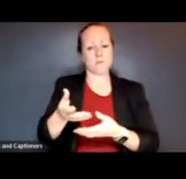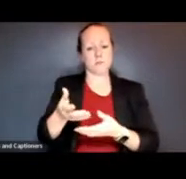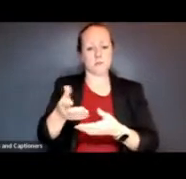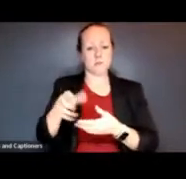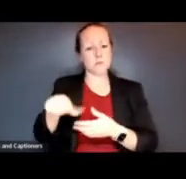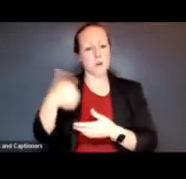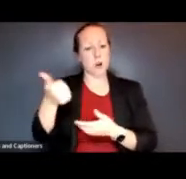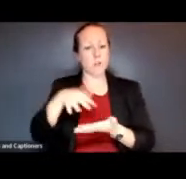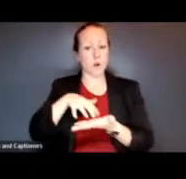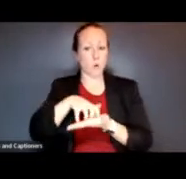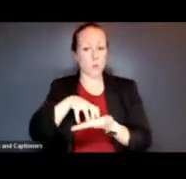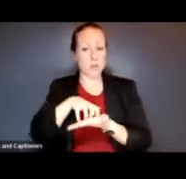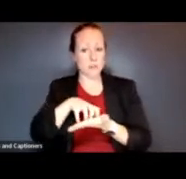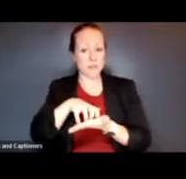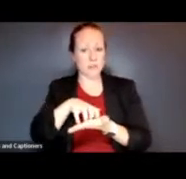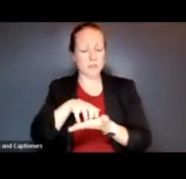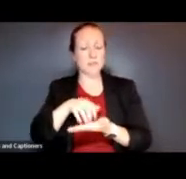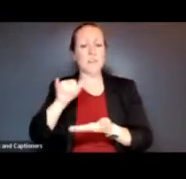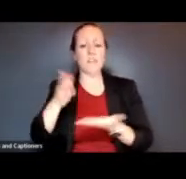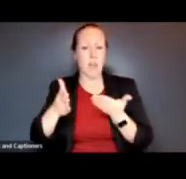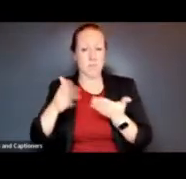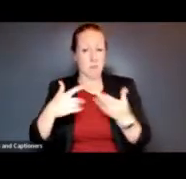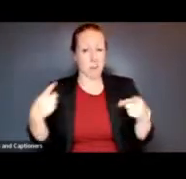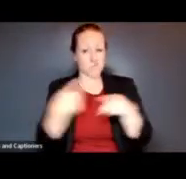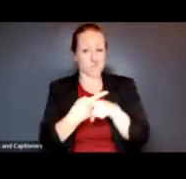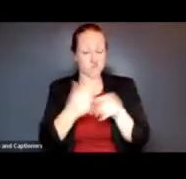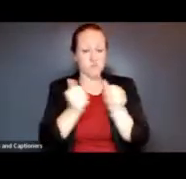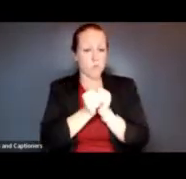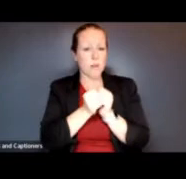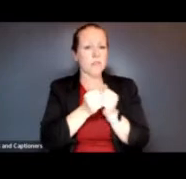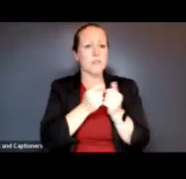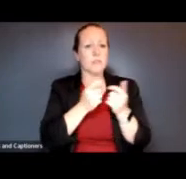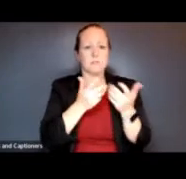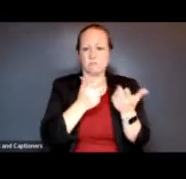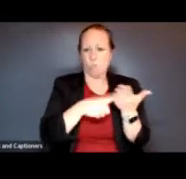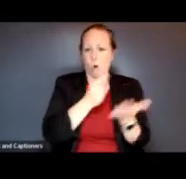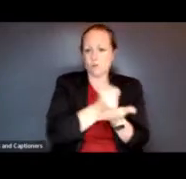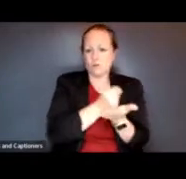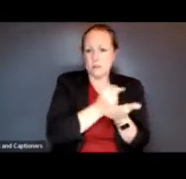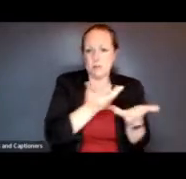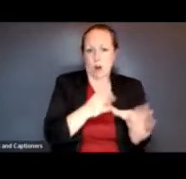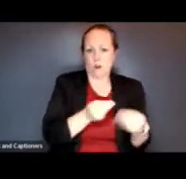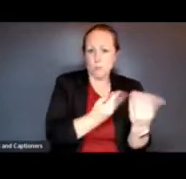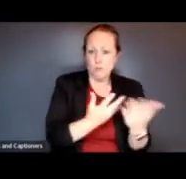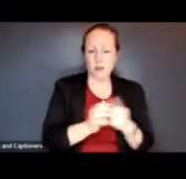interact with the success of the treatment you're providing. And it really, these four bullets are things that could affect any